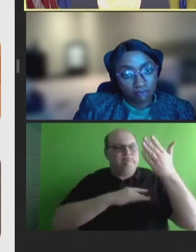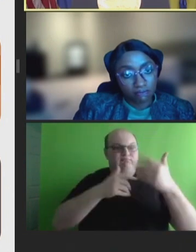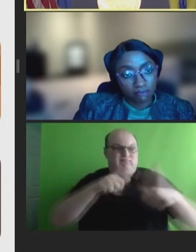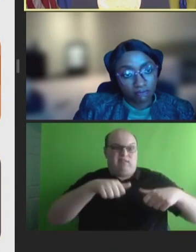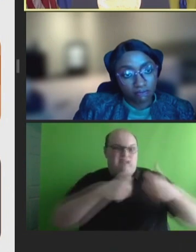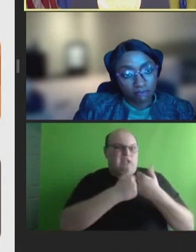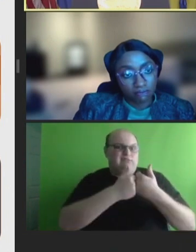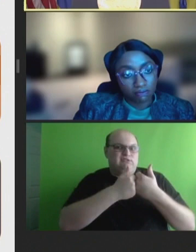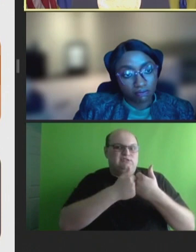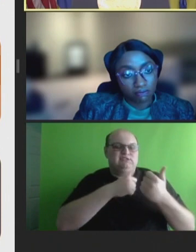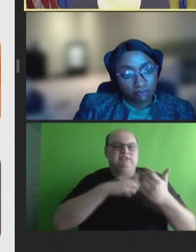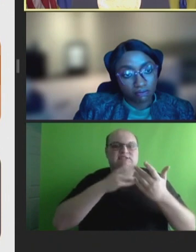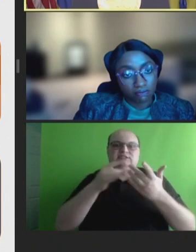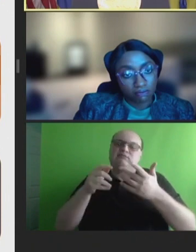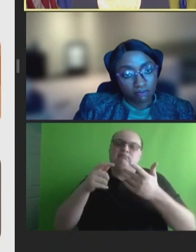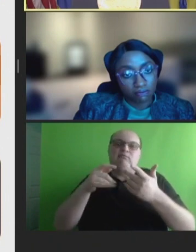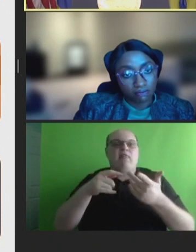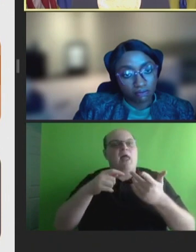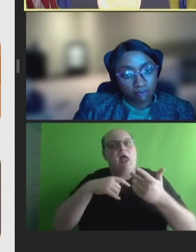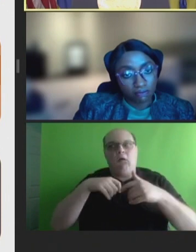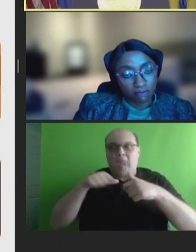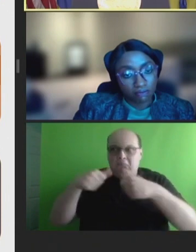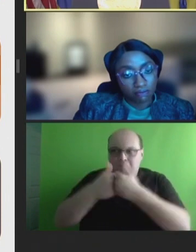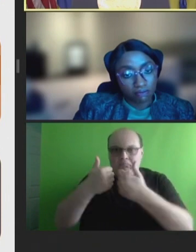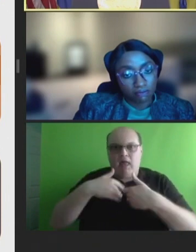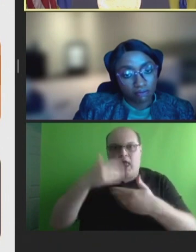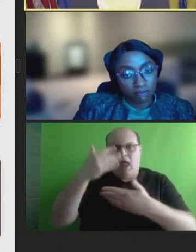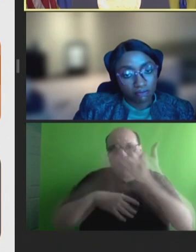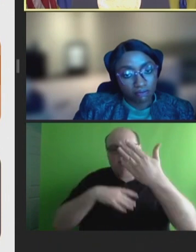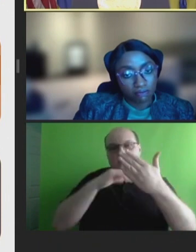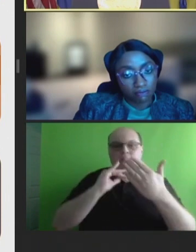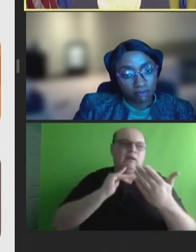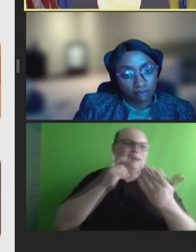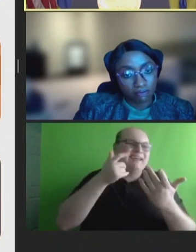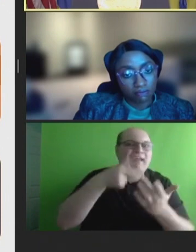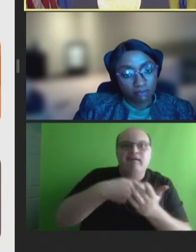and then sort of what we are thinking about as lessons learned or things that we need to do